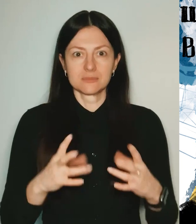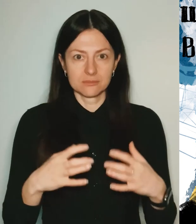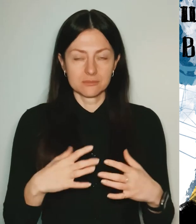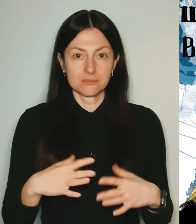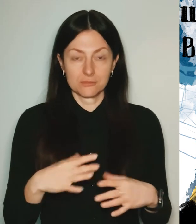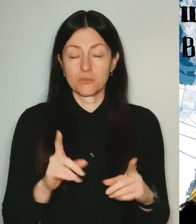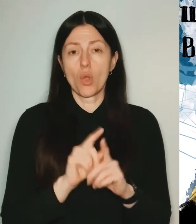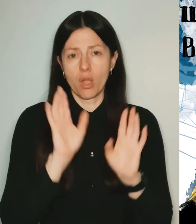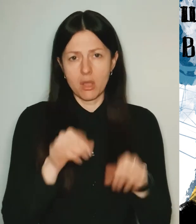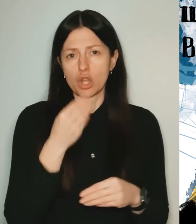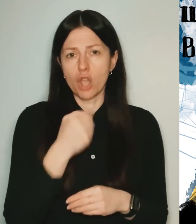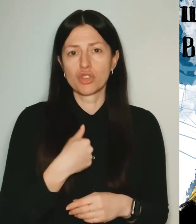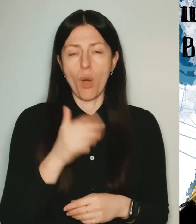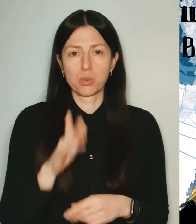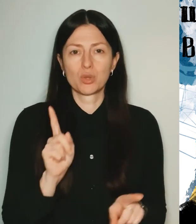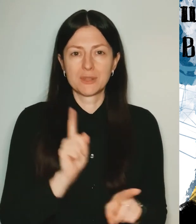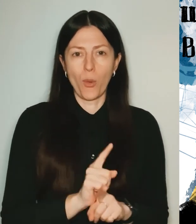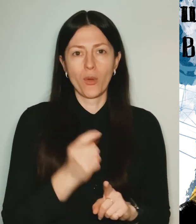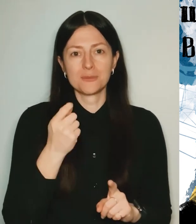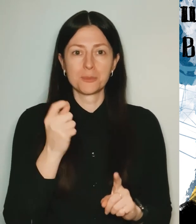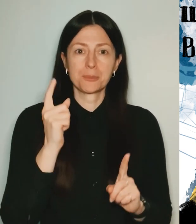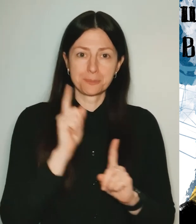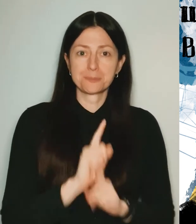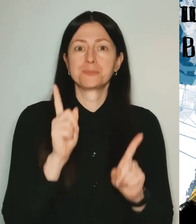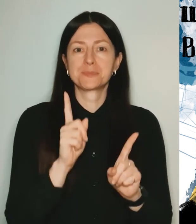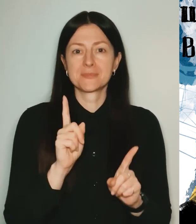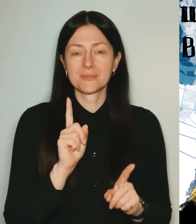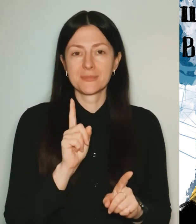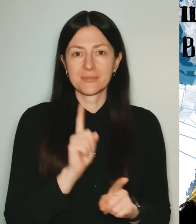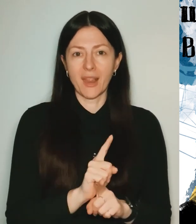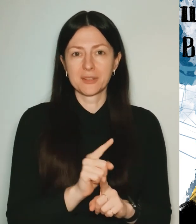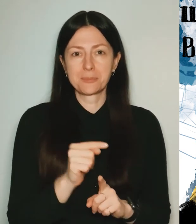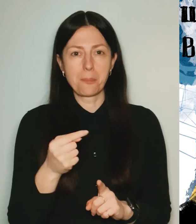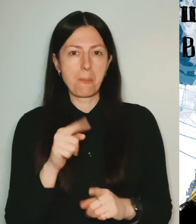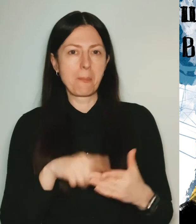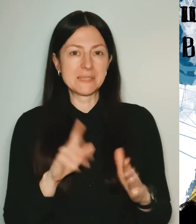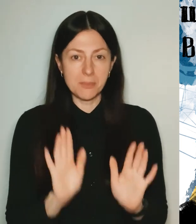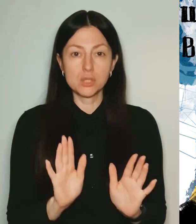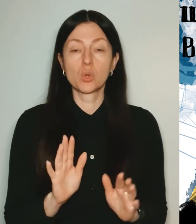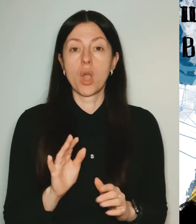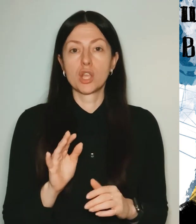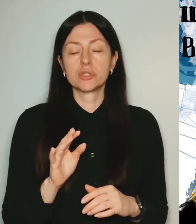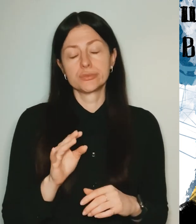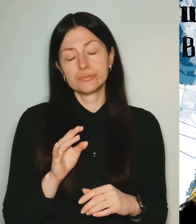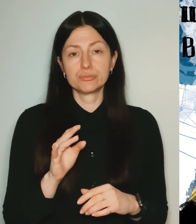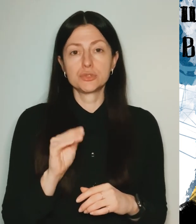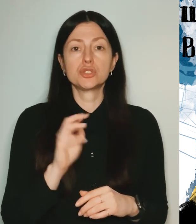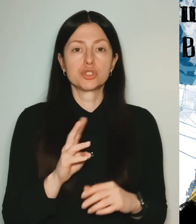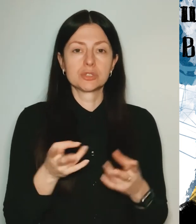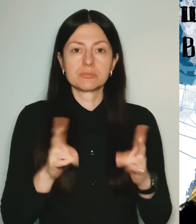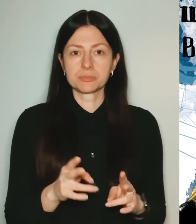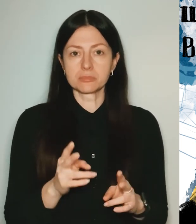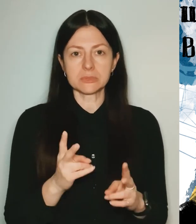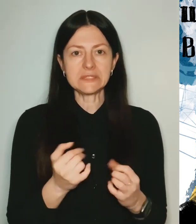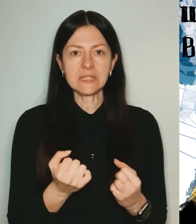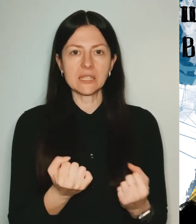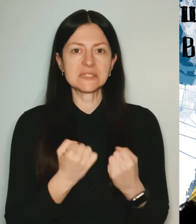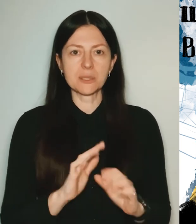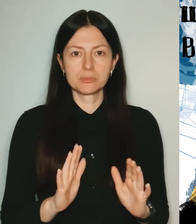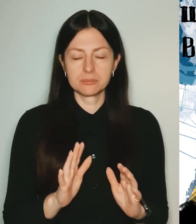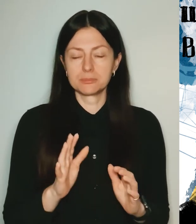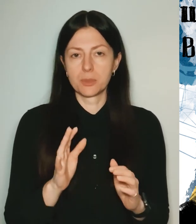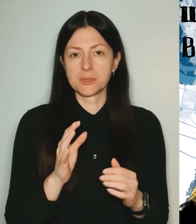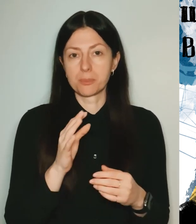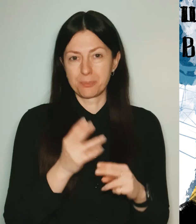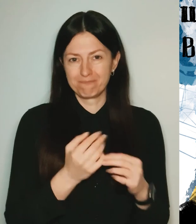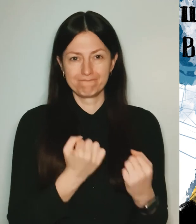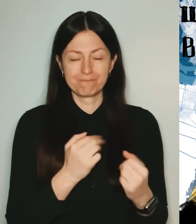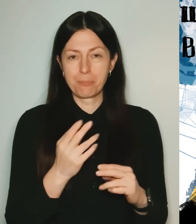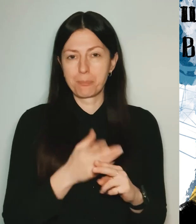I mean, I would rather be such a weird pessimist than unprotected during the war.